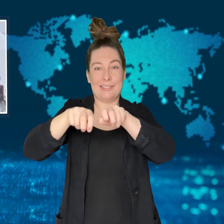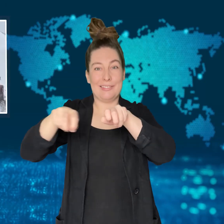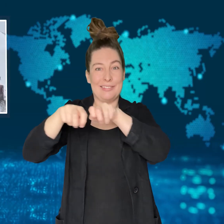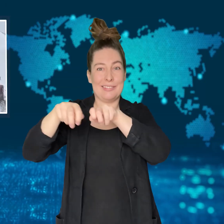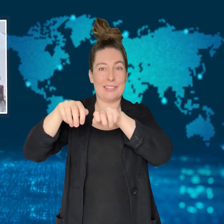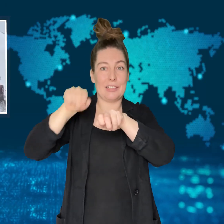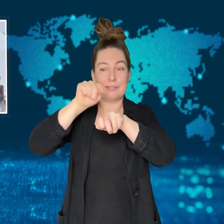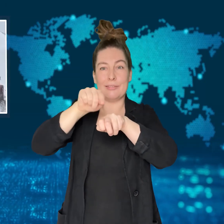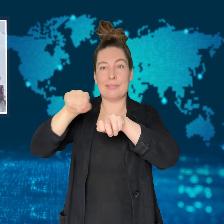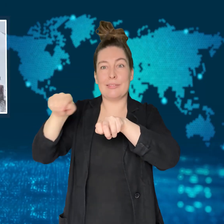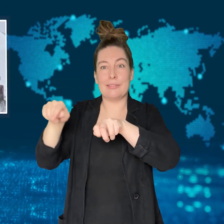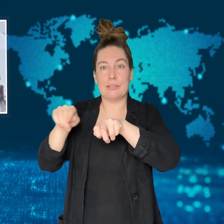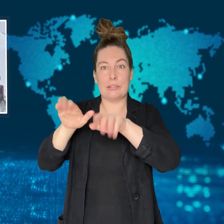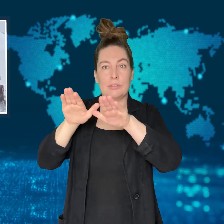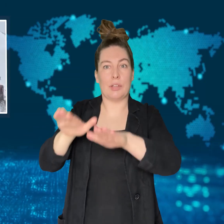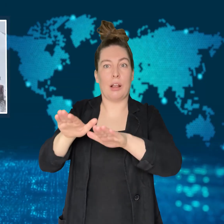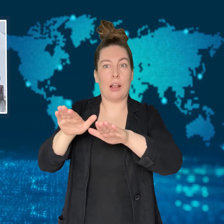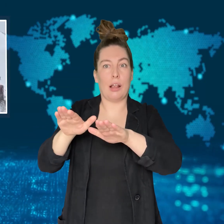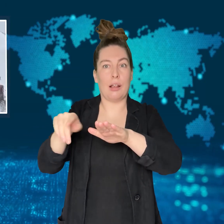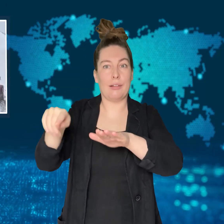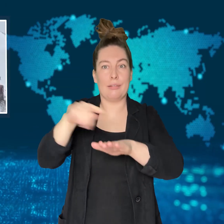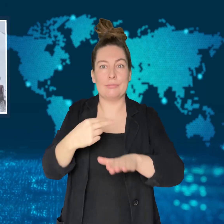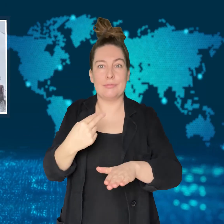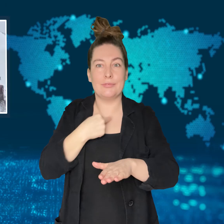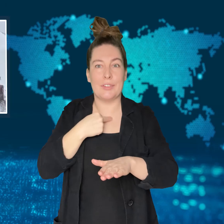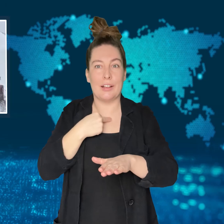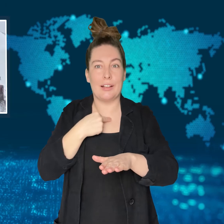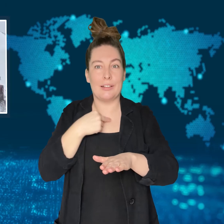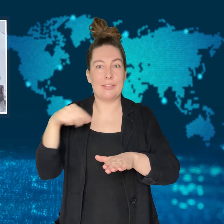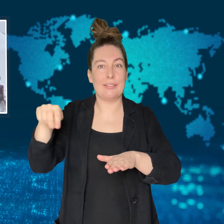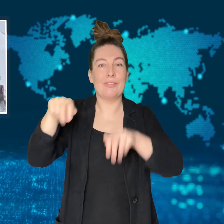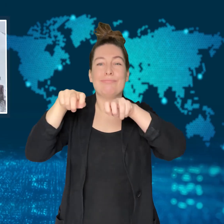Helicopters were deployed to